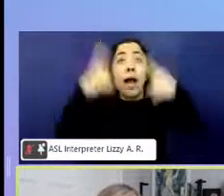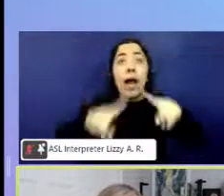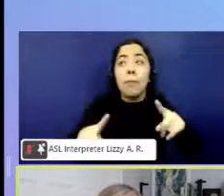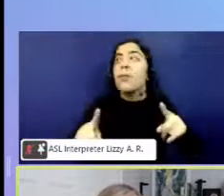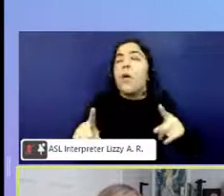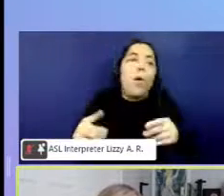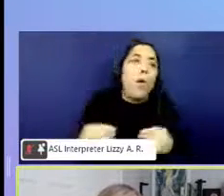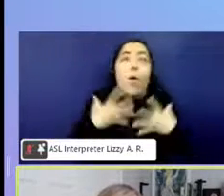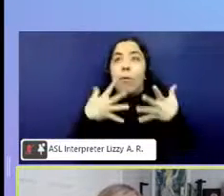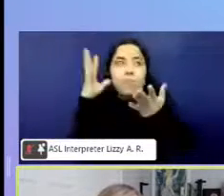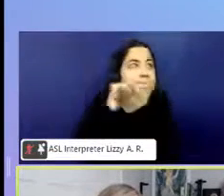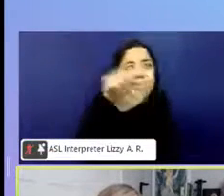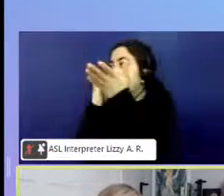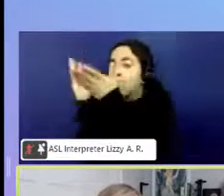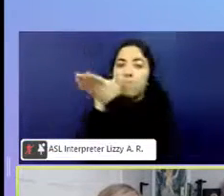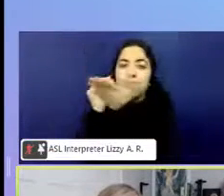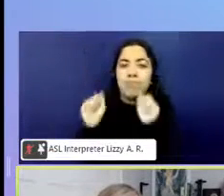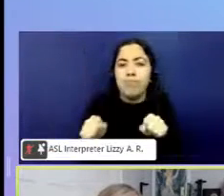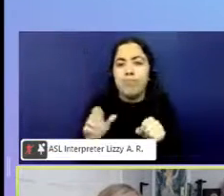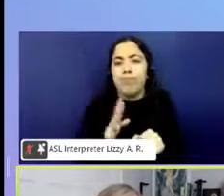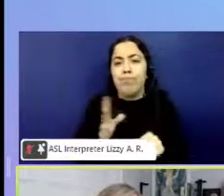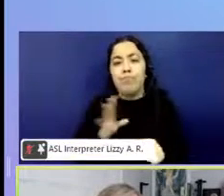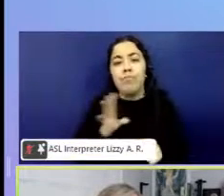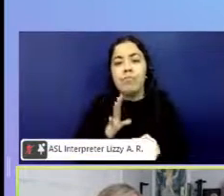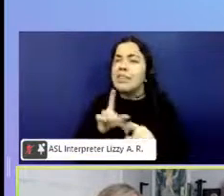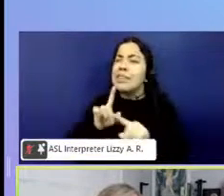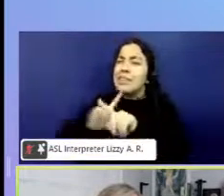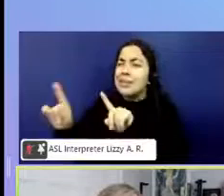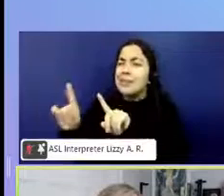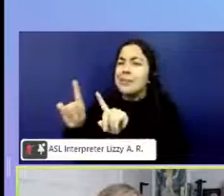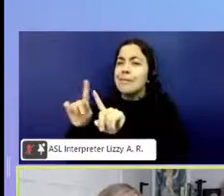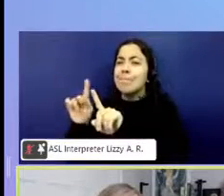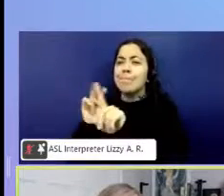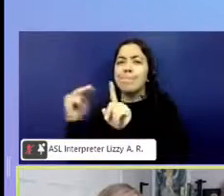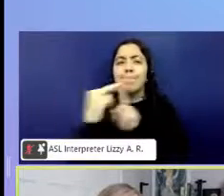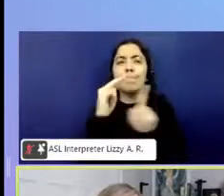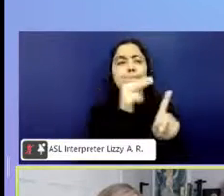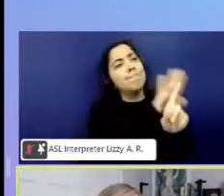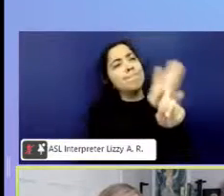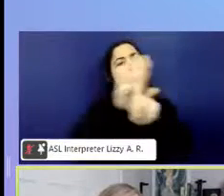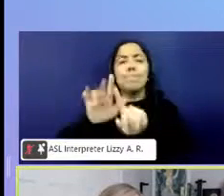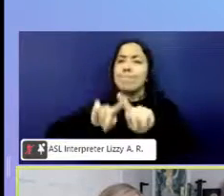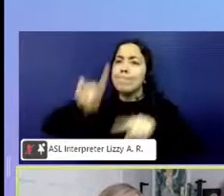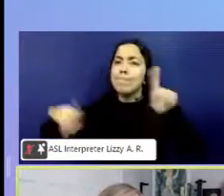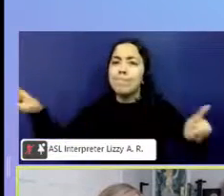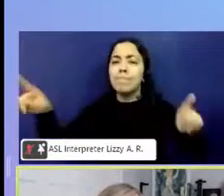work with people with different mindsets we can create more flexible adaptable products